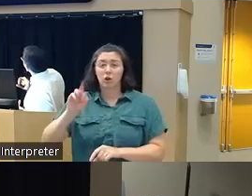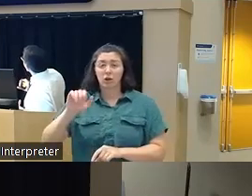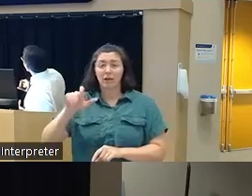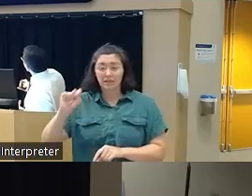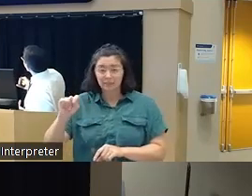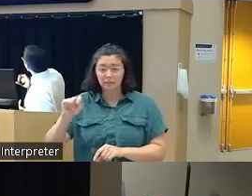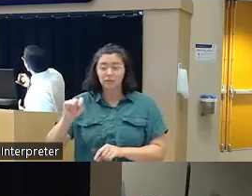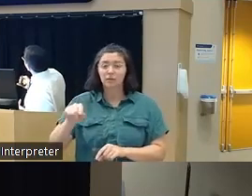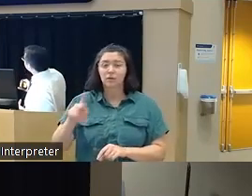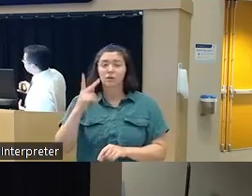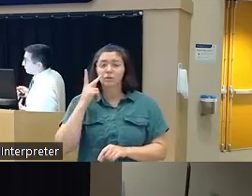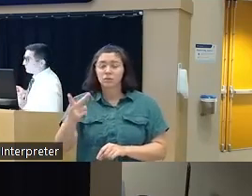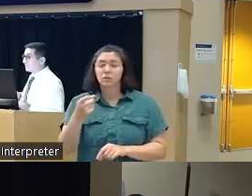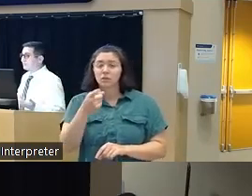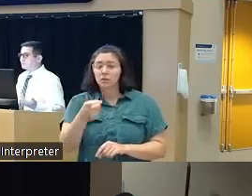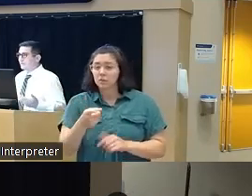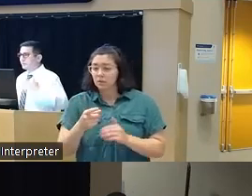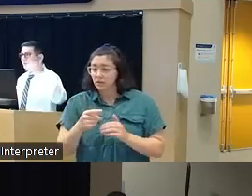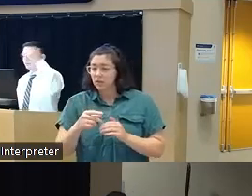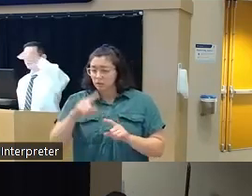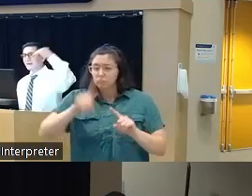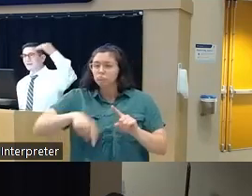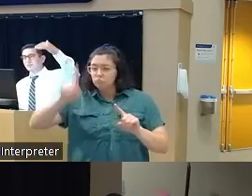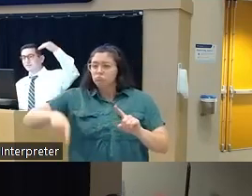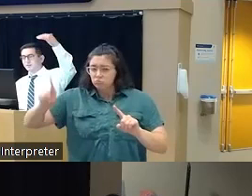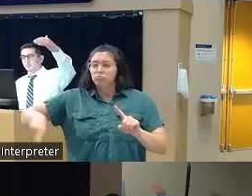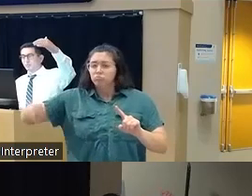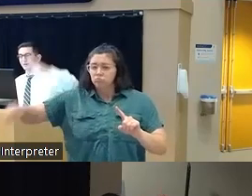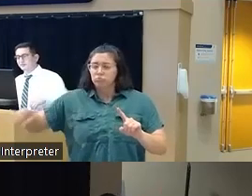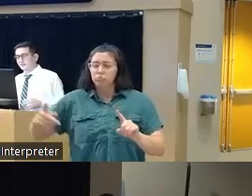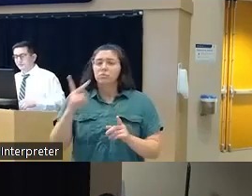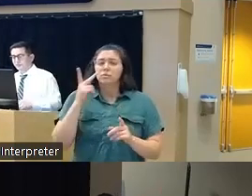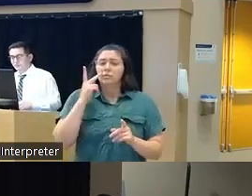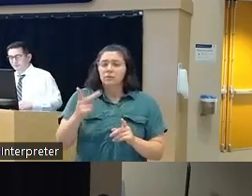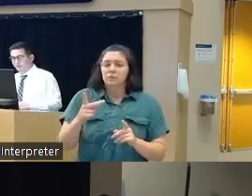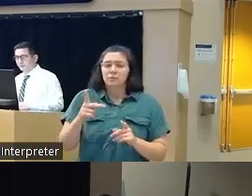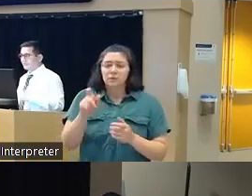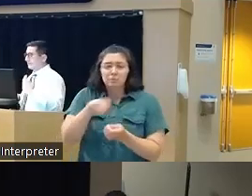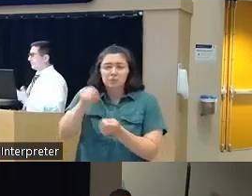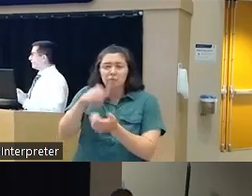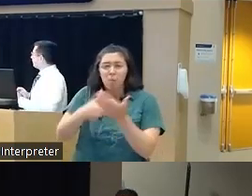how the brain frequency looks like and you can do this at a particular brain oscillation as well I'm